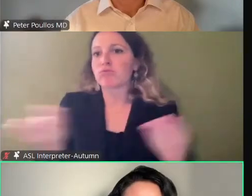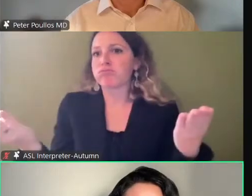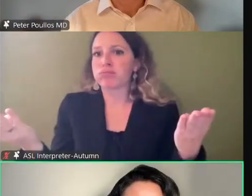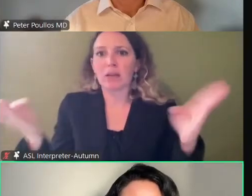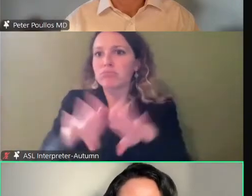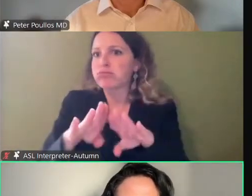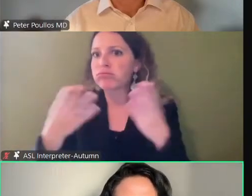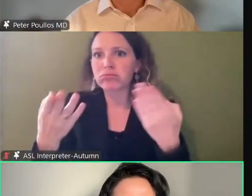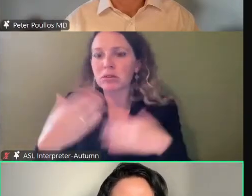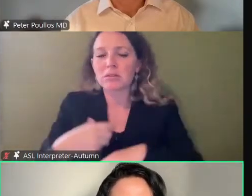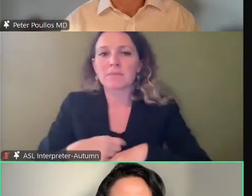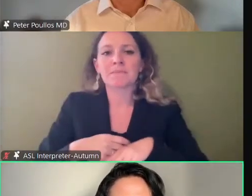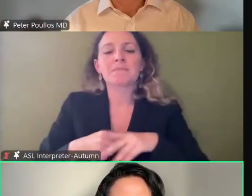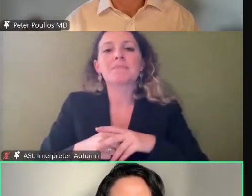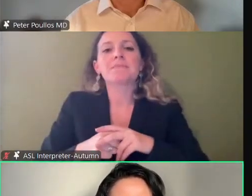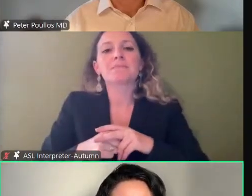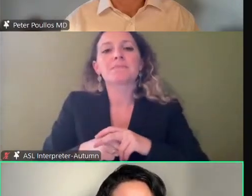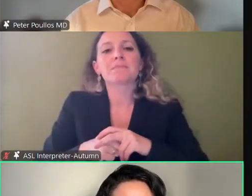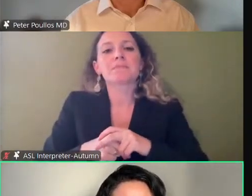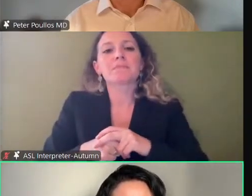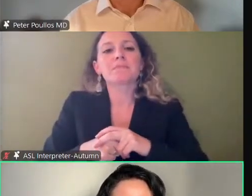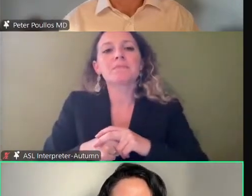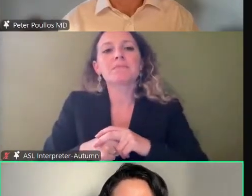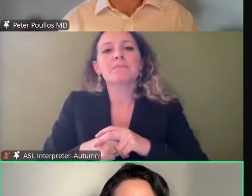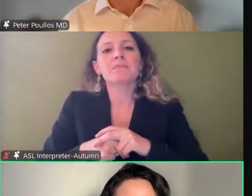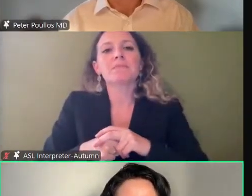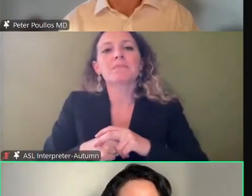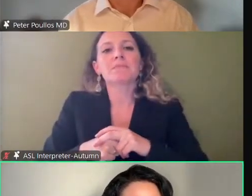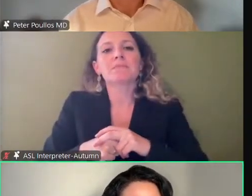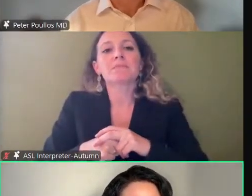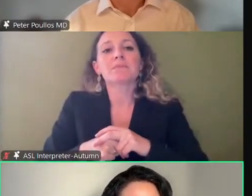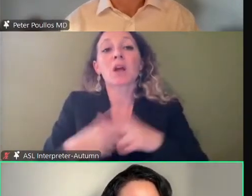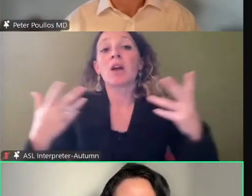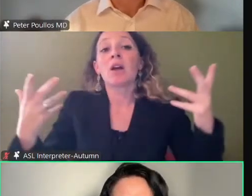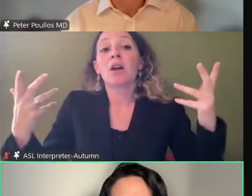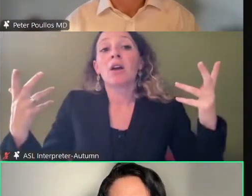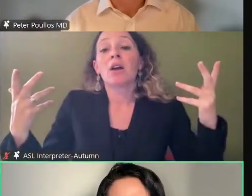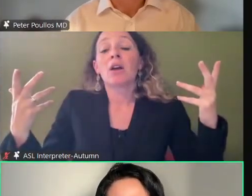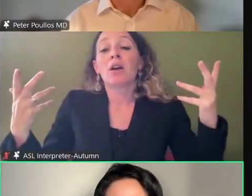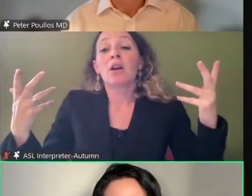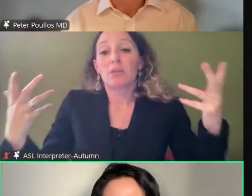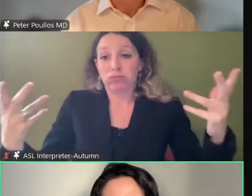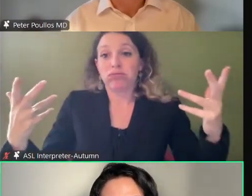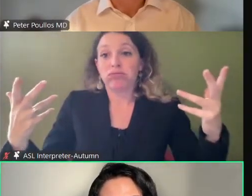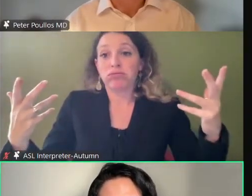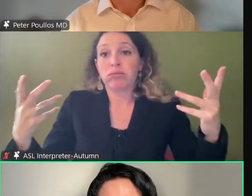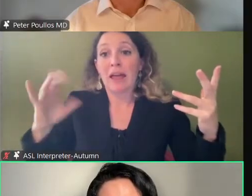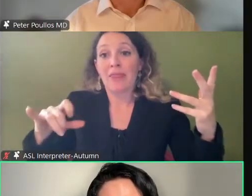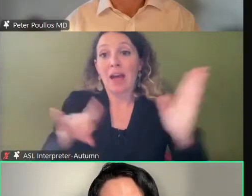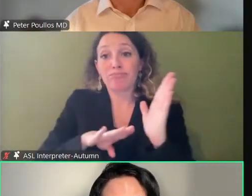this happened in the setting of a massive increase in telehealth availability.